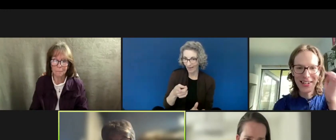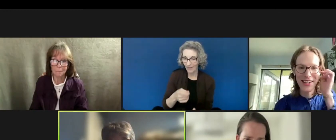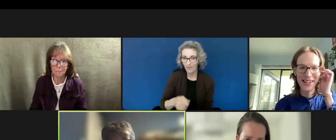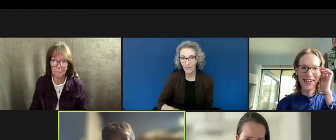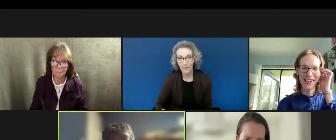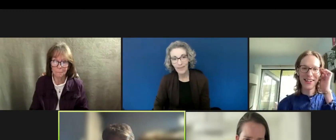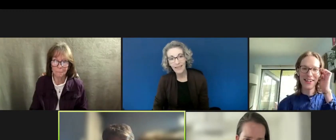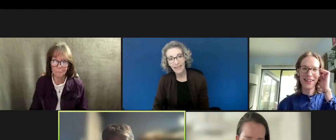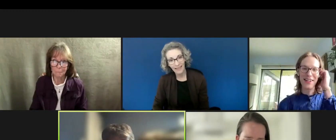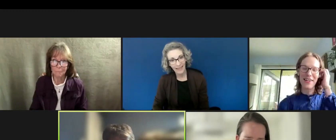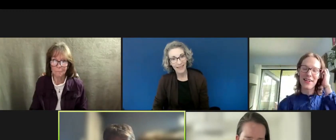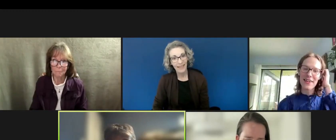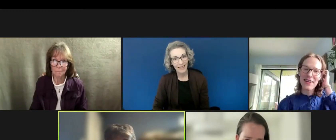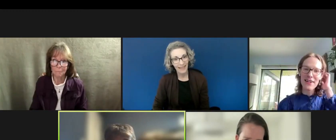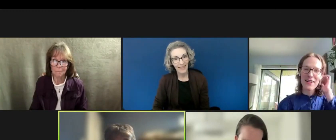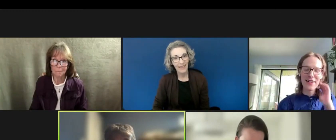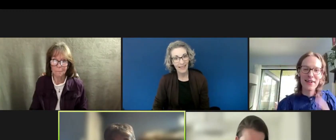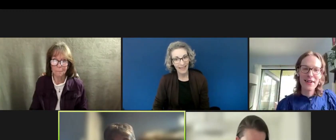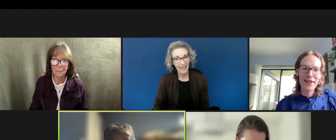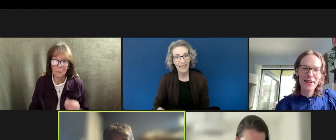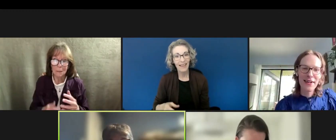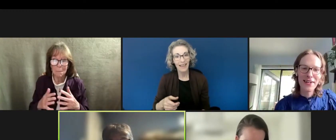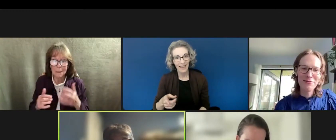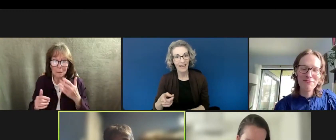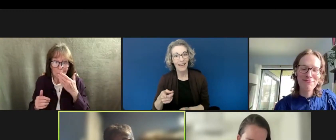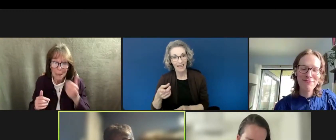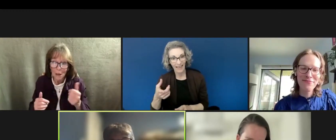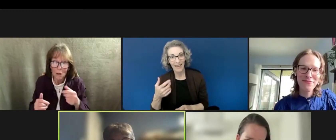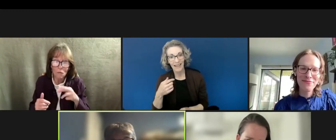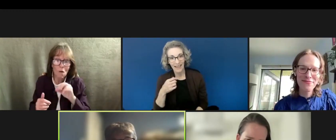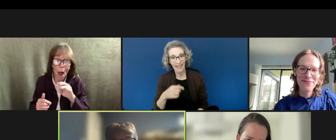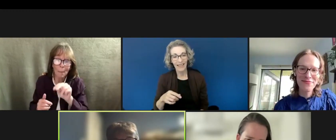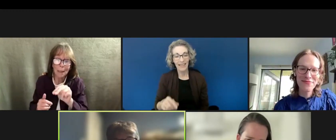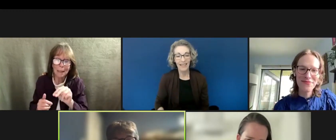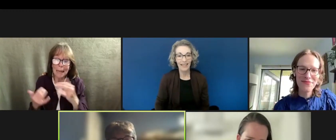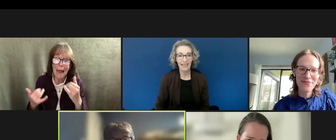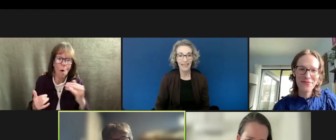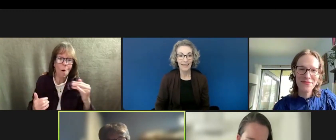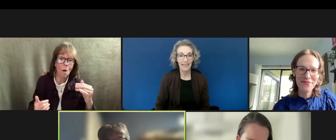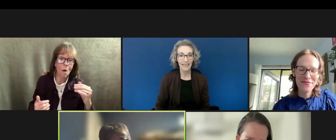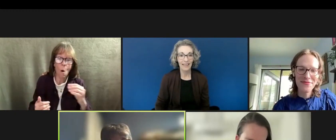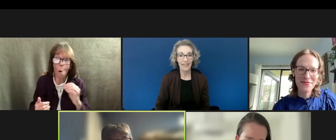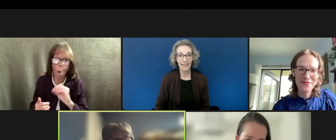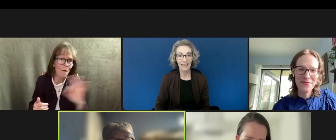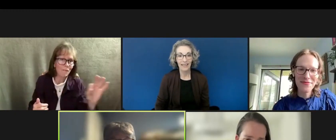I felt like Robin is back as my friend rather than worried about the project.